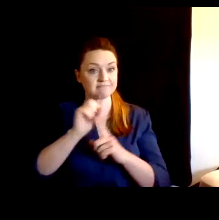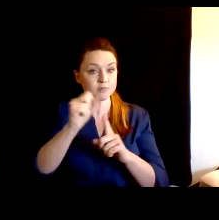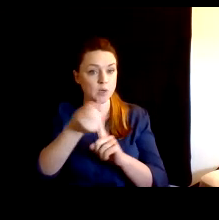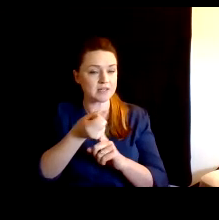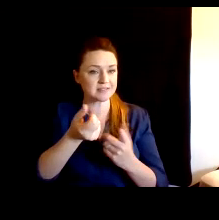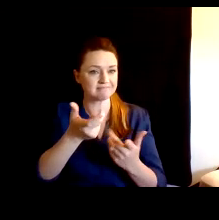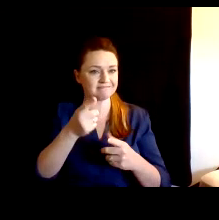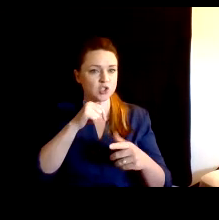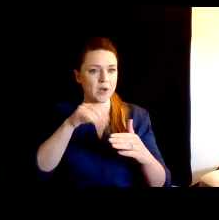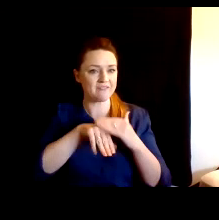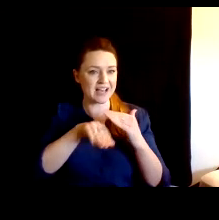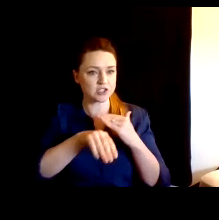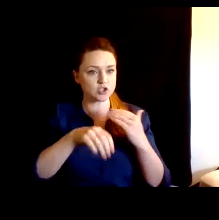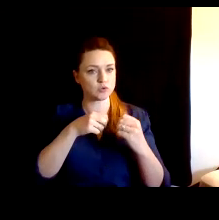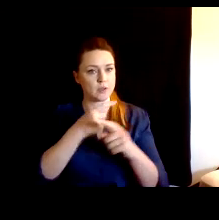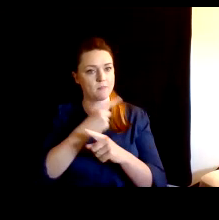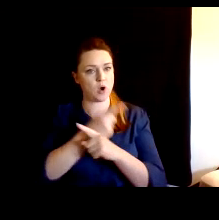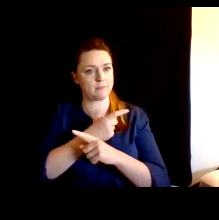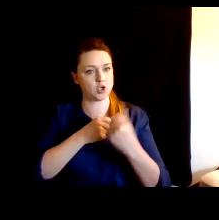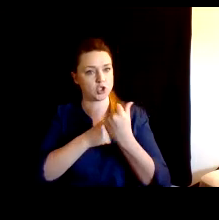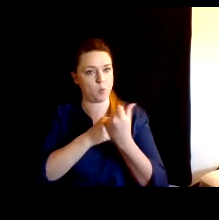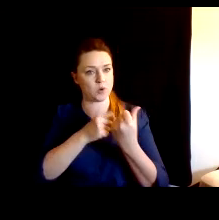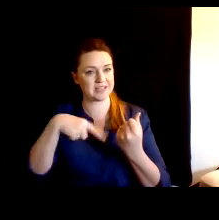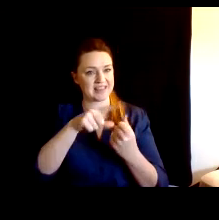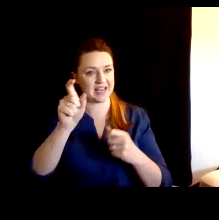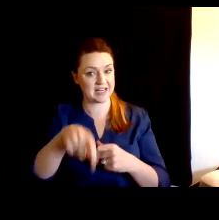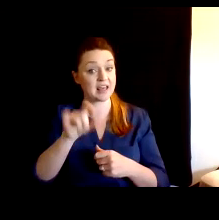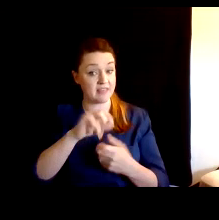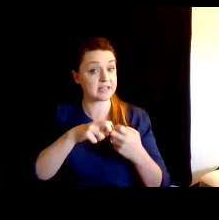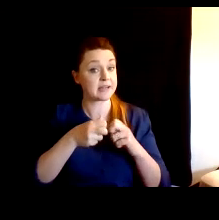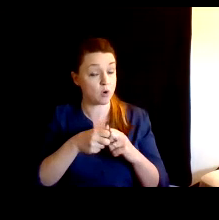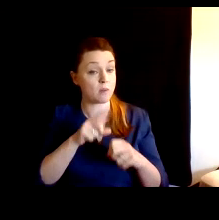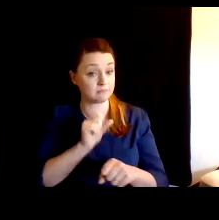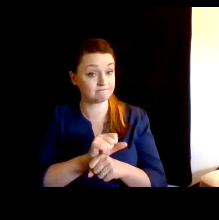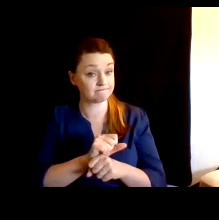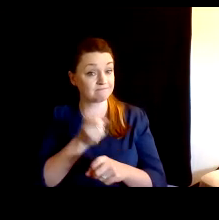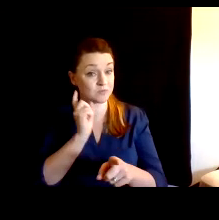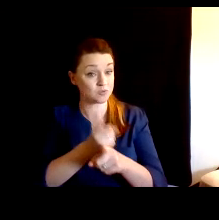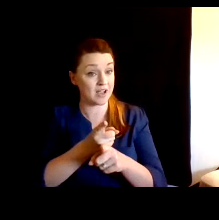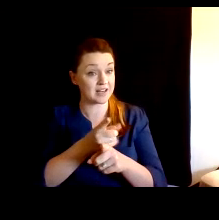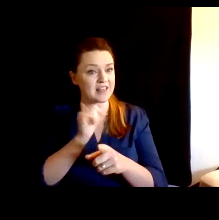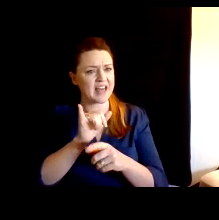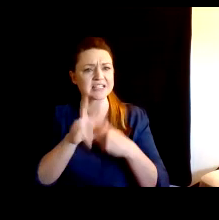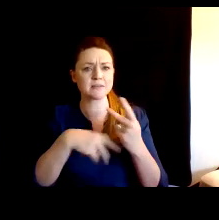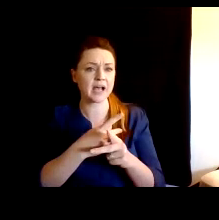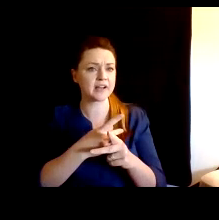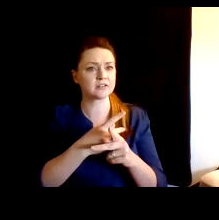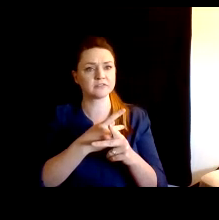to the proper supports that they need. Then that is a problem. That is a form of structural violence